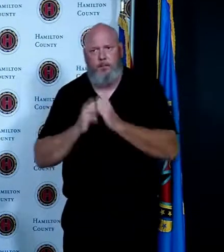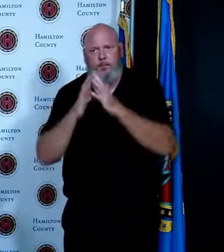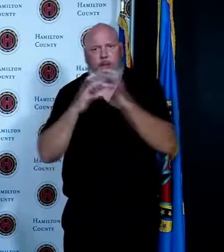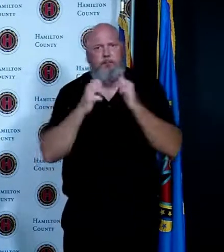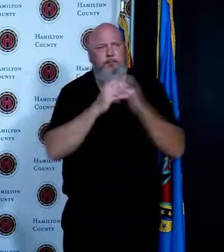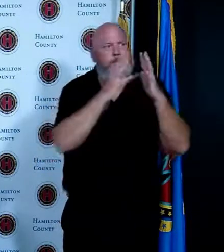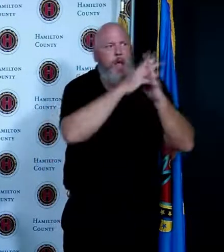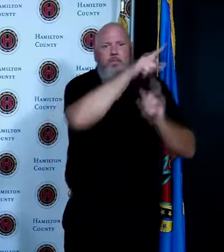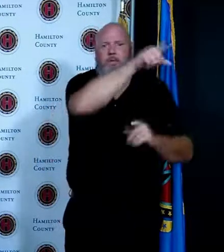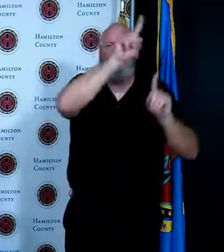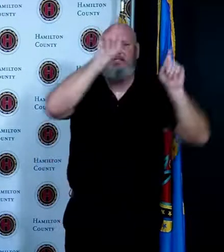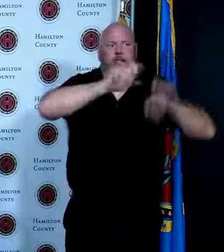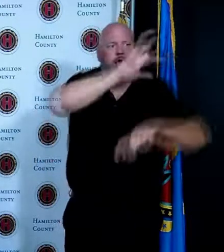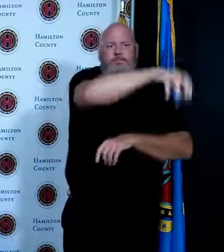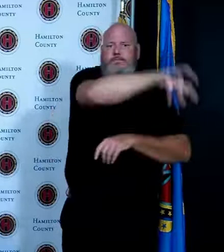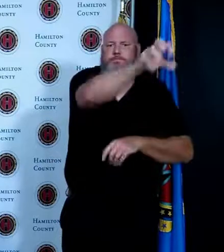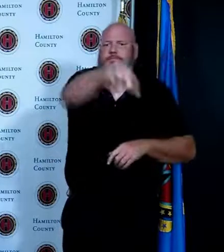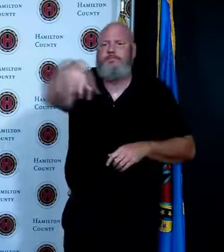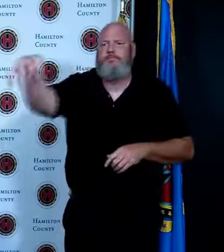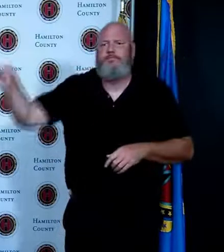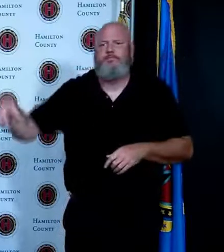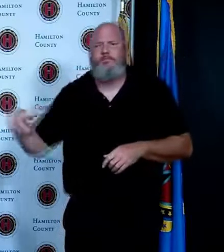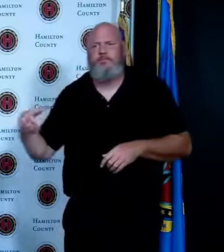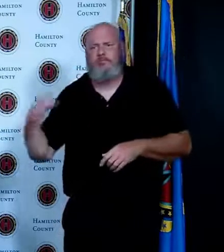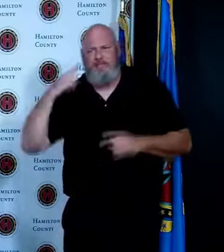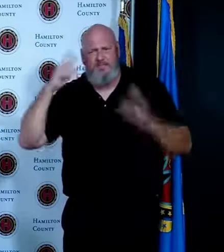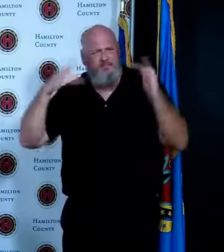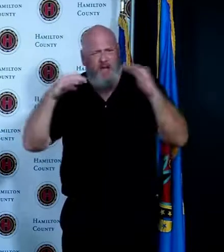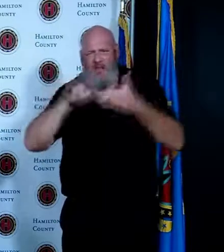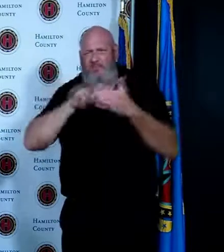expect to see or to hear back on those results so as I mentioned at the